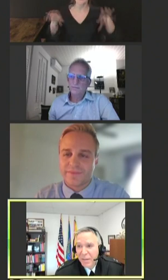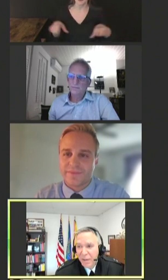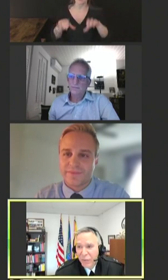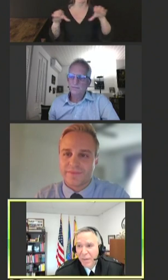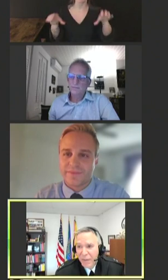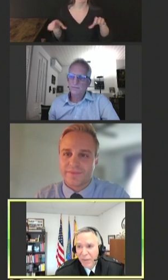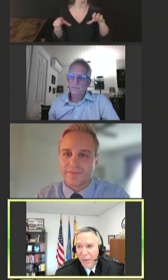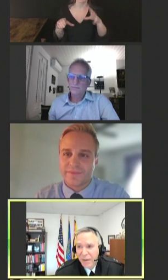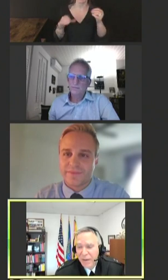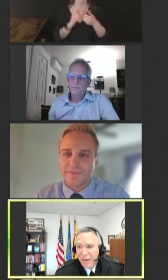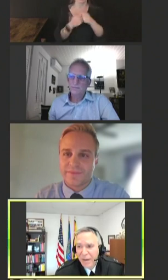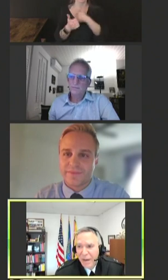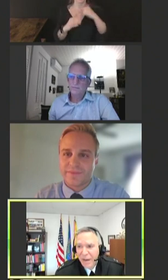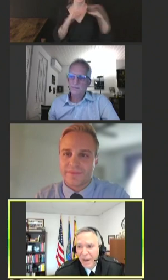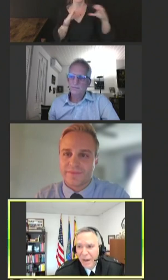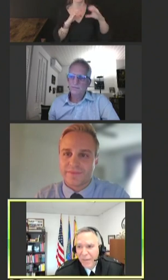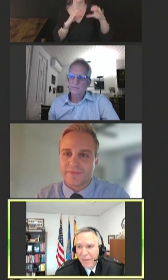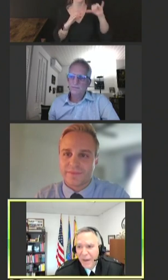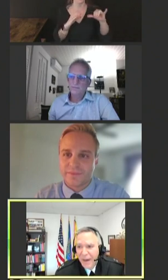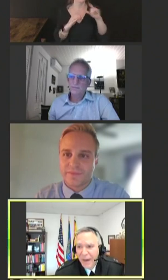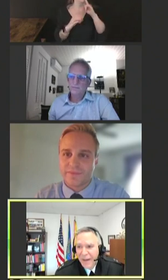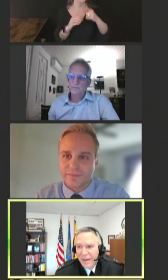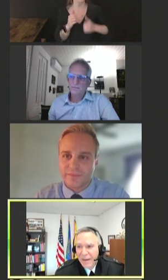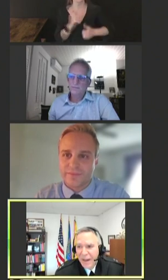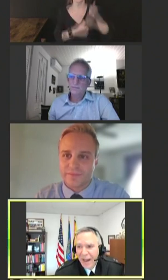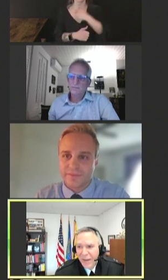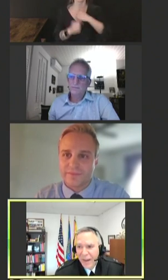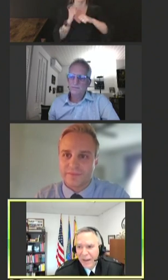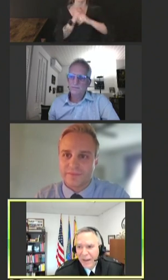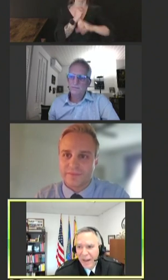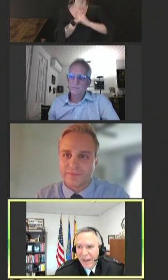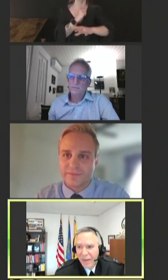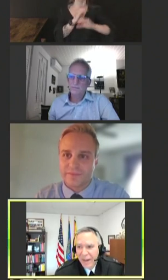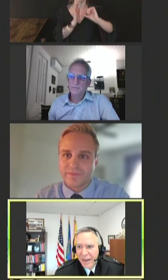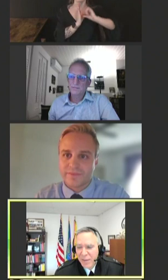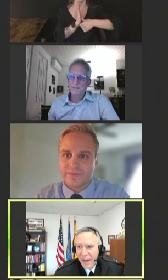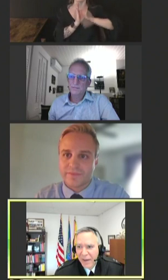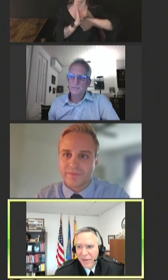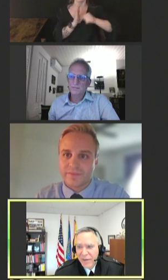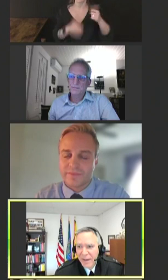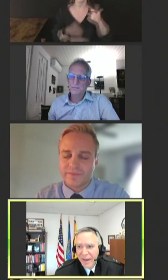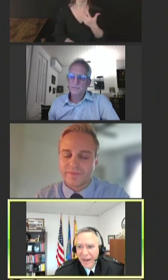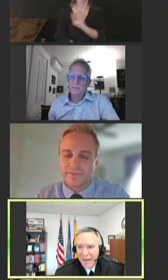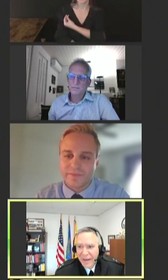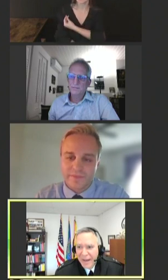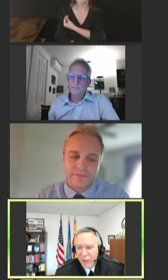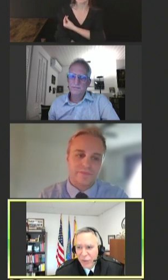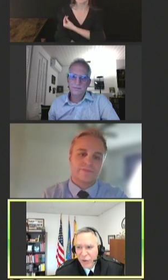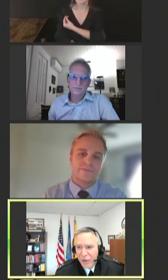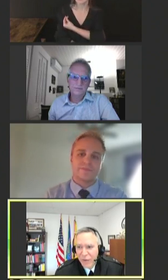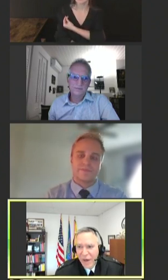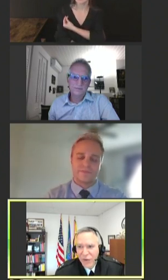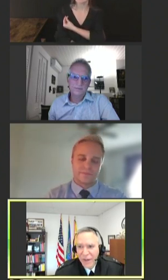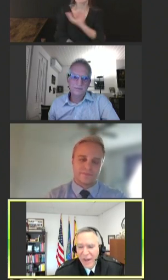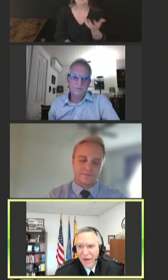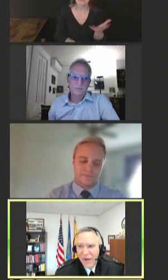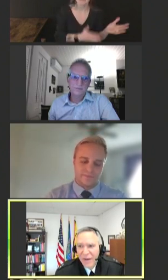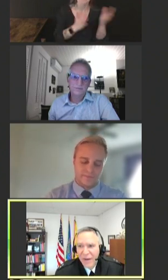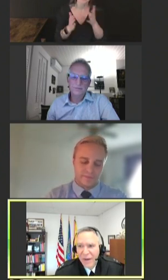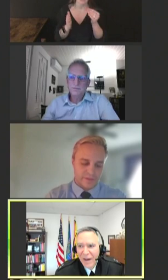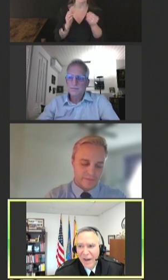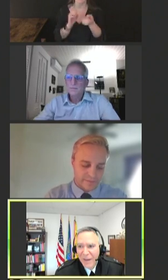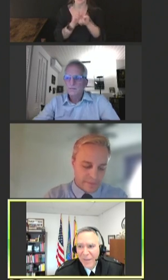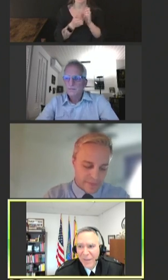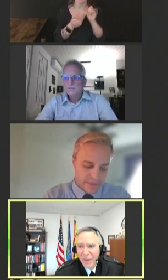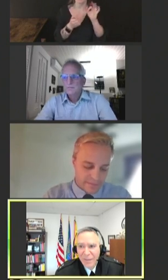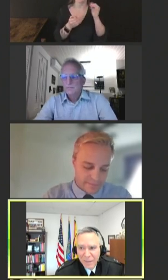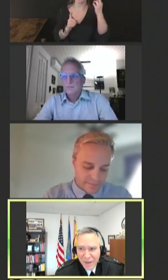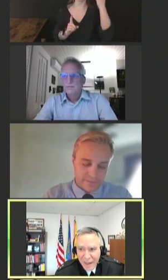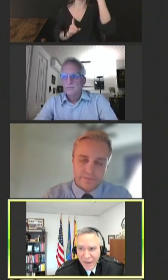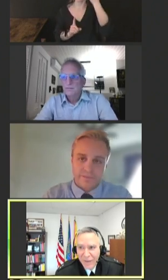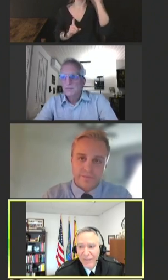a prominent one, and how that gets balanced, and then the evolution of the rationale, from death